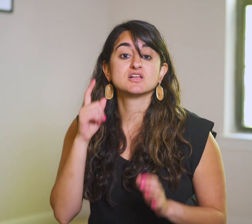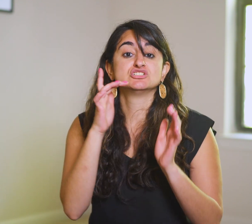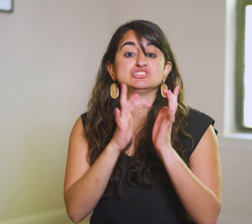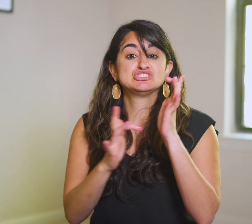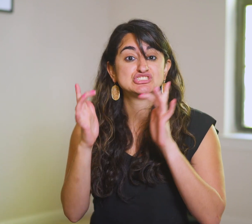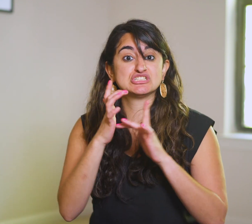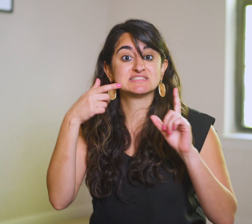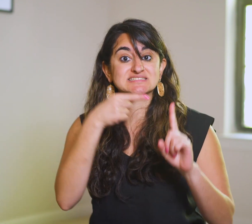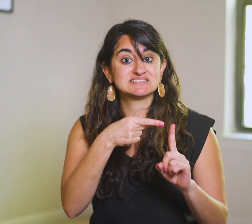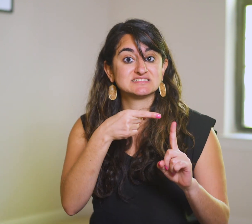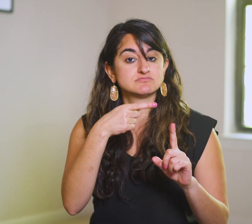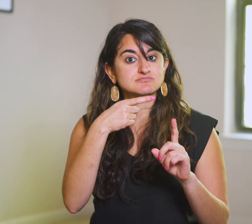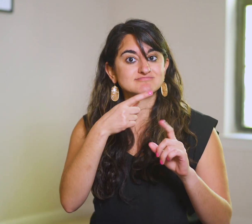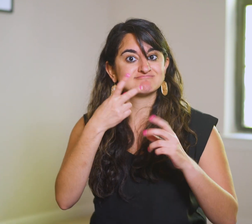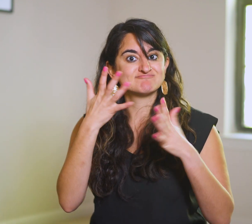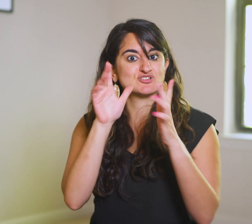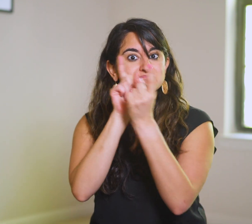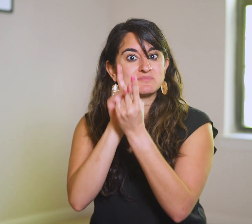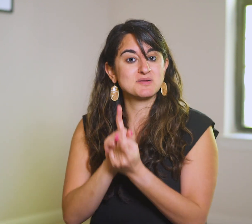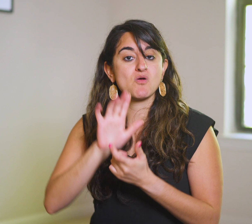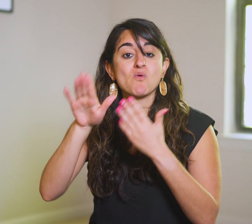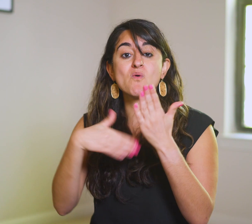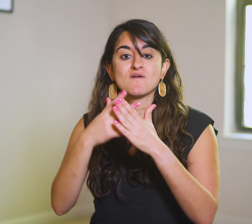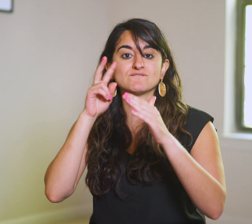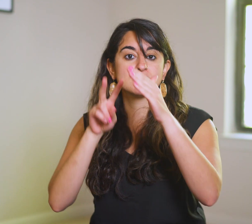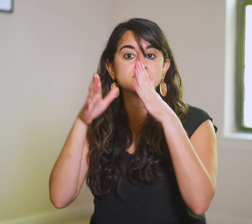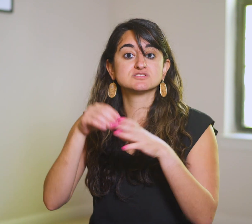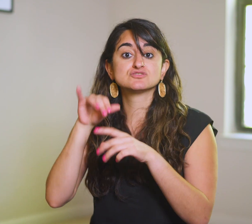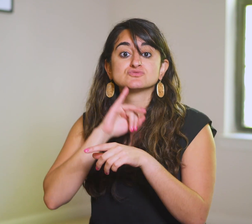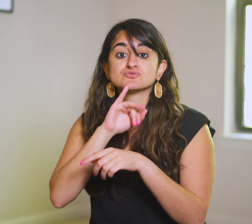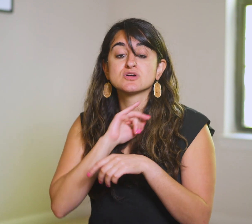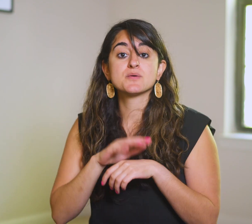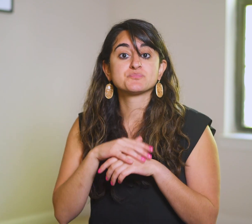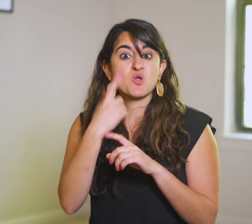Jesus is the fulfillment of Isaiah’s prophecies,